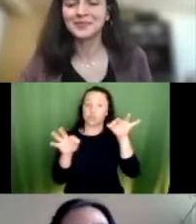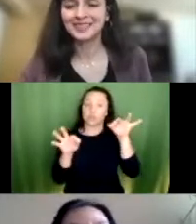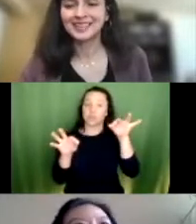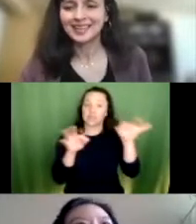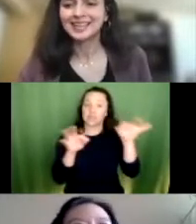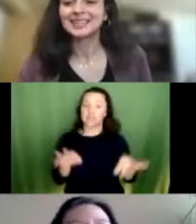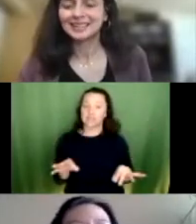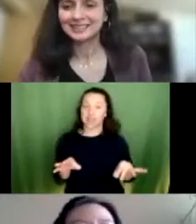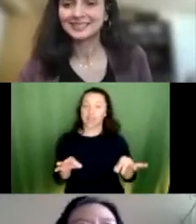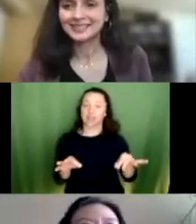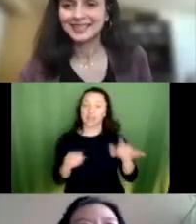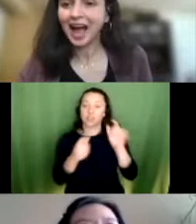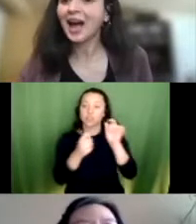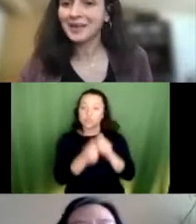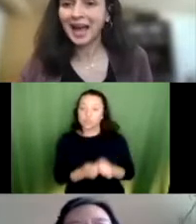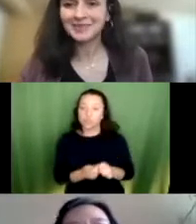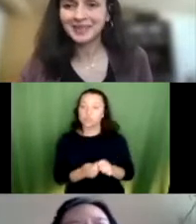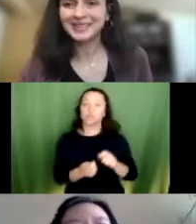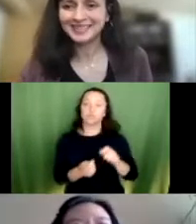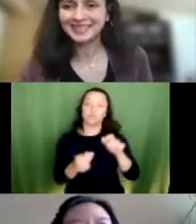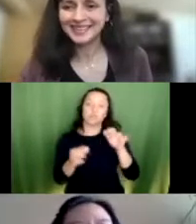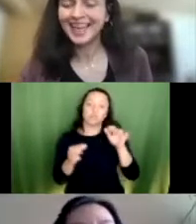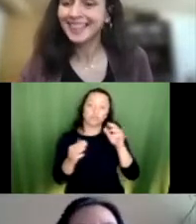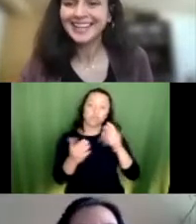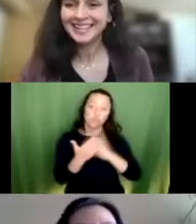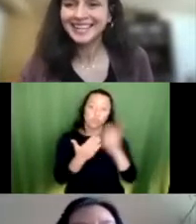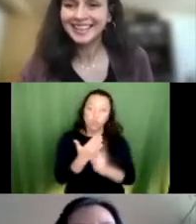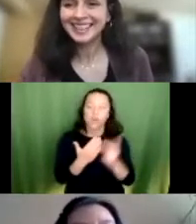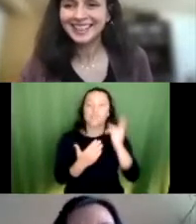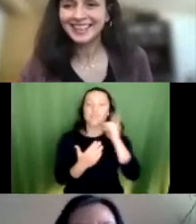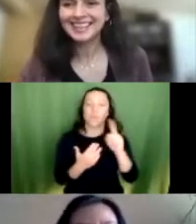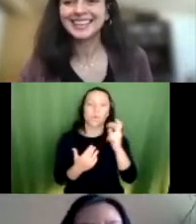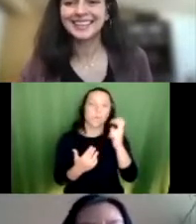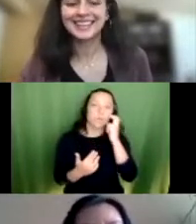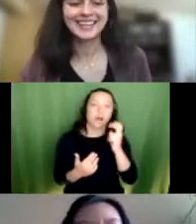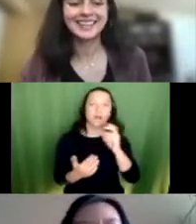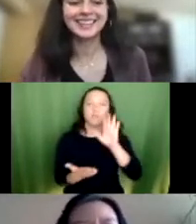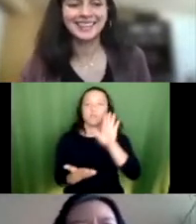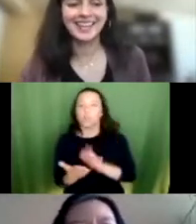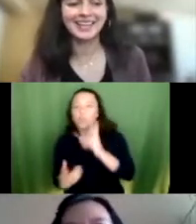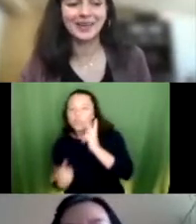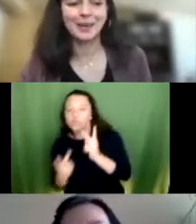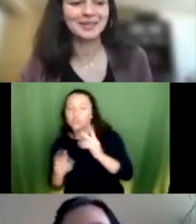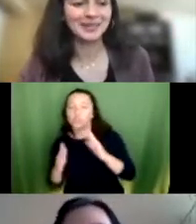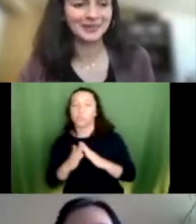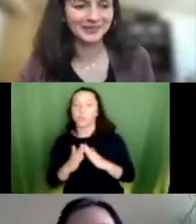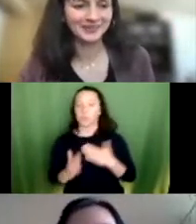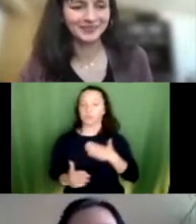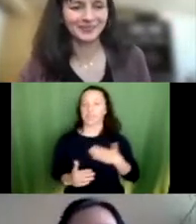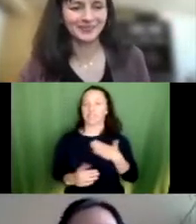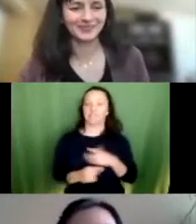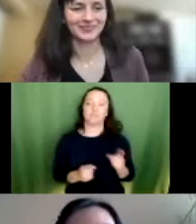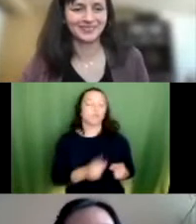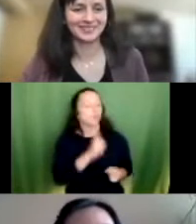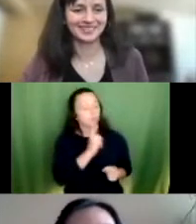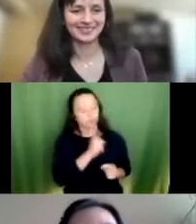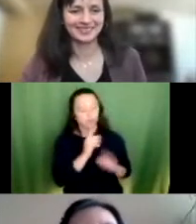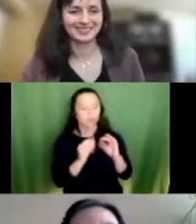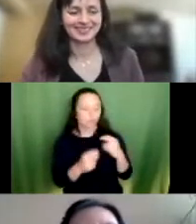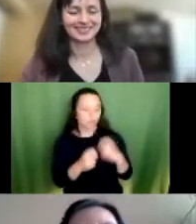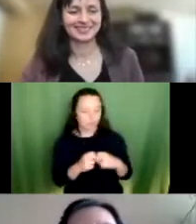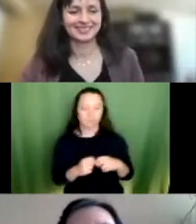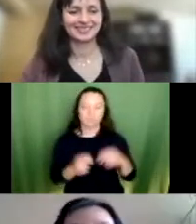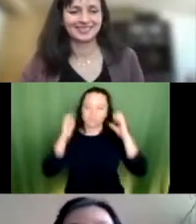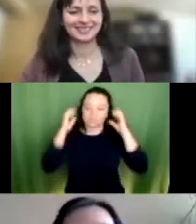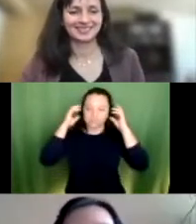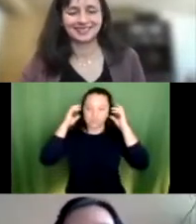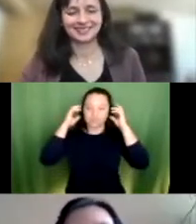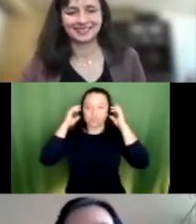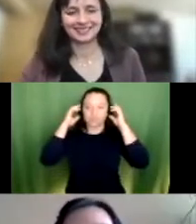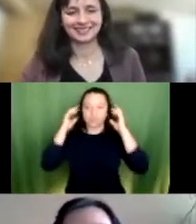that would be great. Thank you. Happy too. Next slide please.